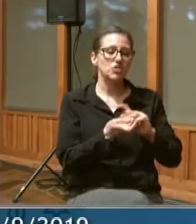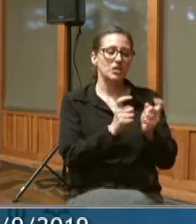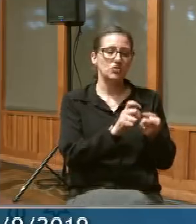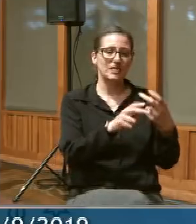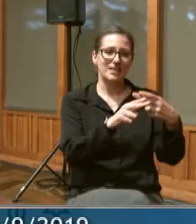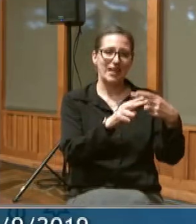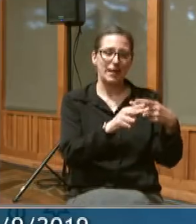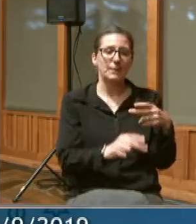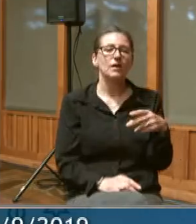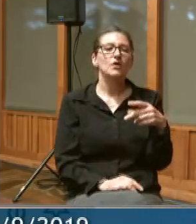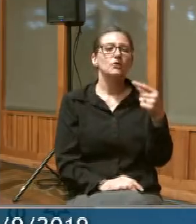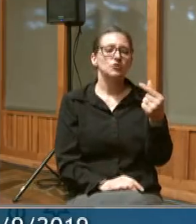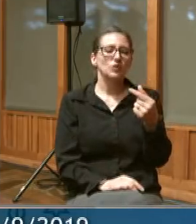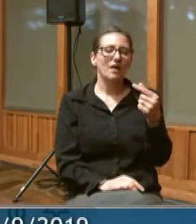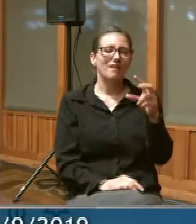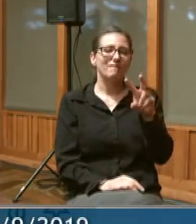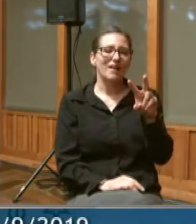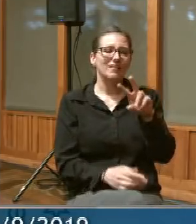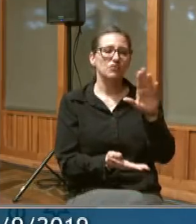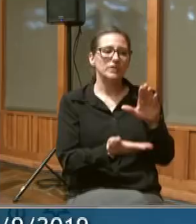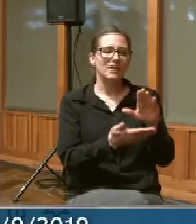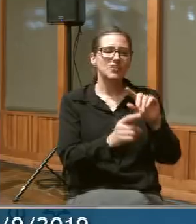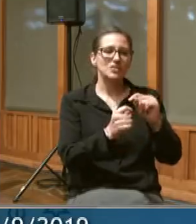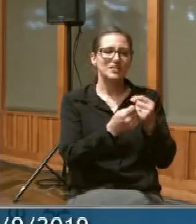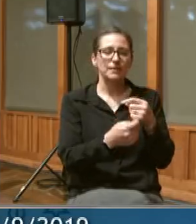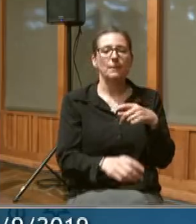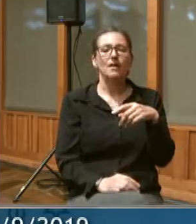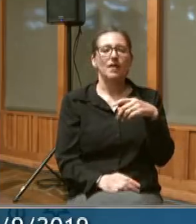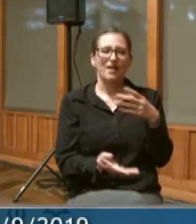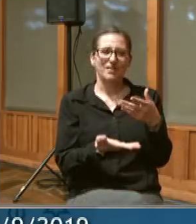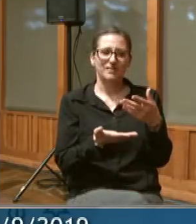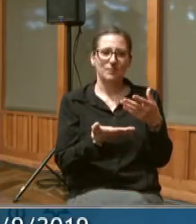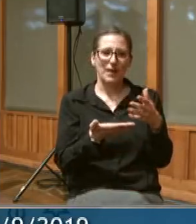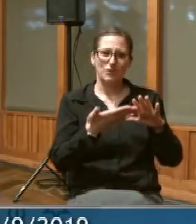RENAMING OF THE GANG ENFORCEMENT TEAM, METRO GANG TASK FORCE TO